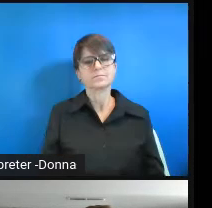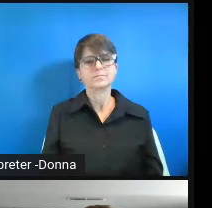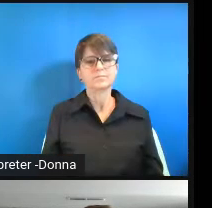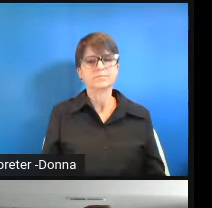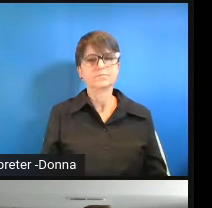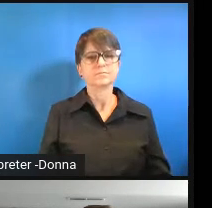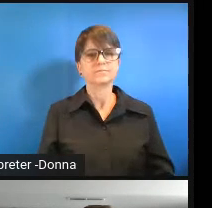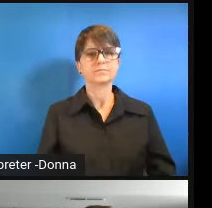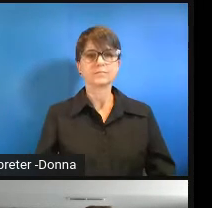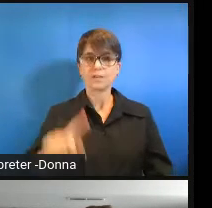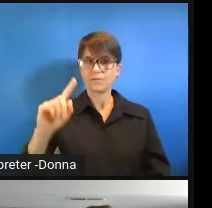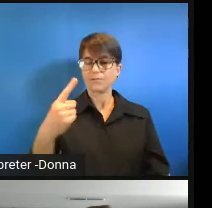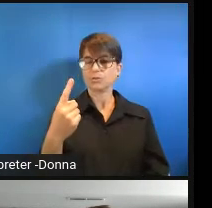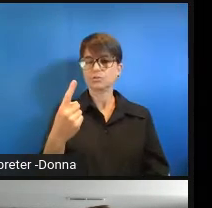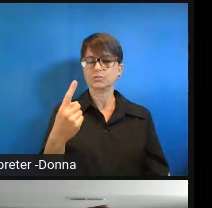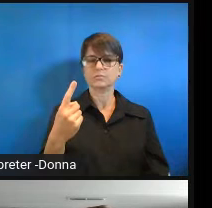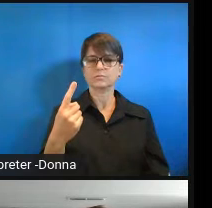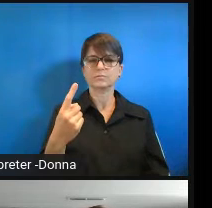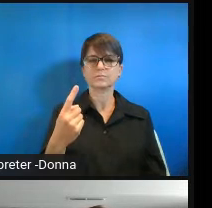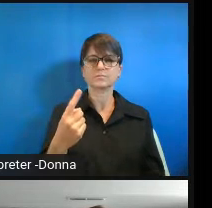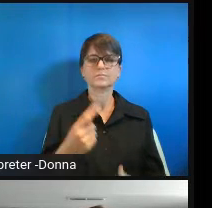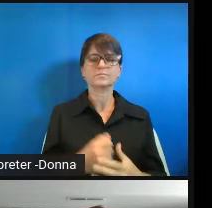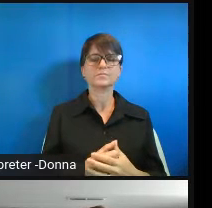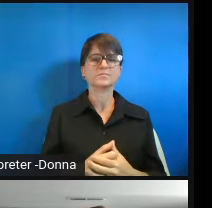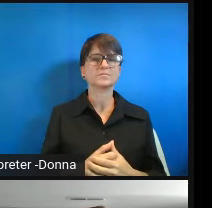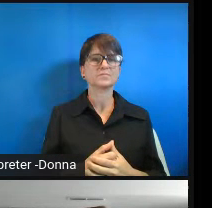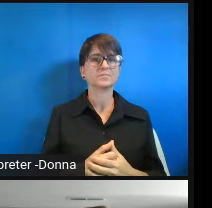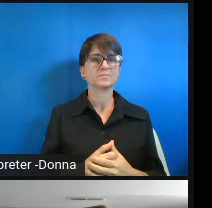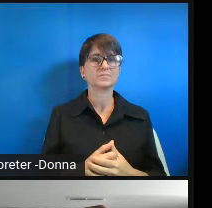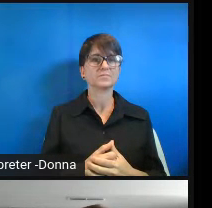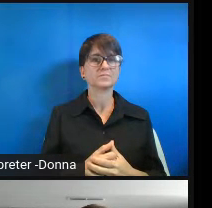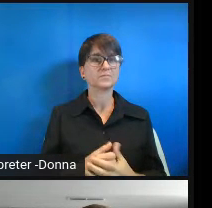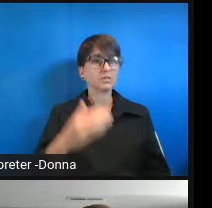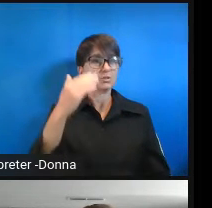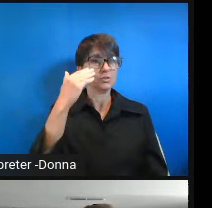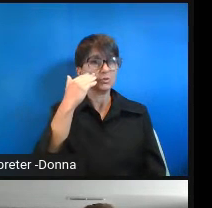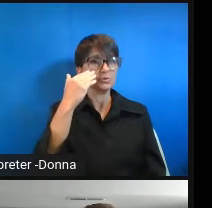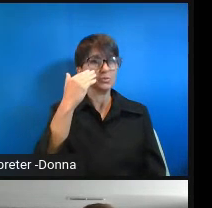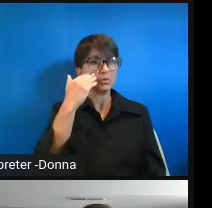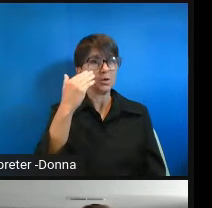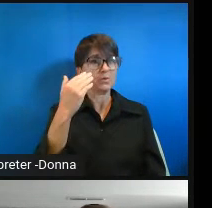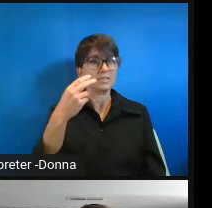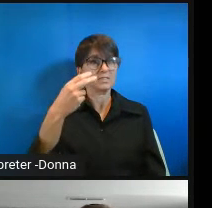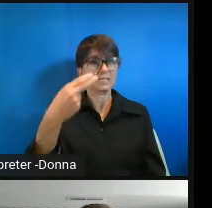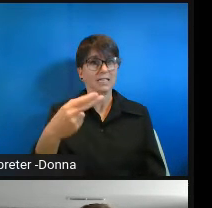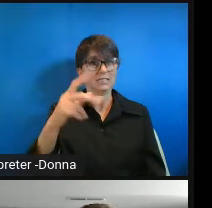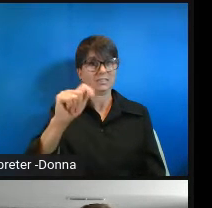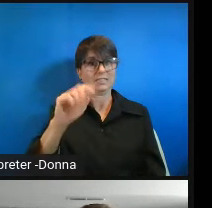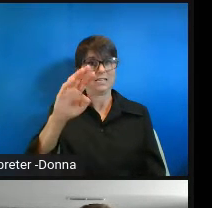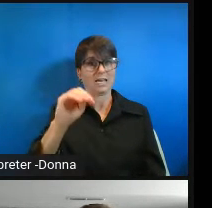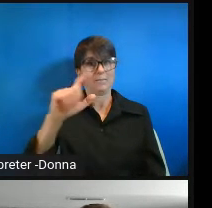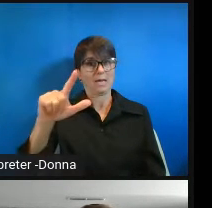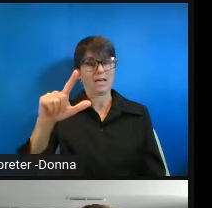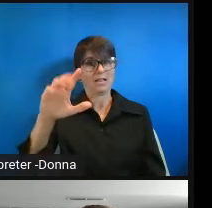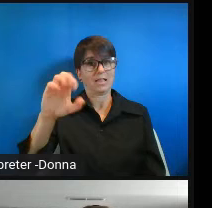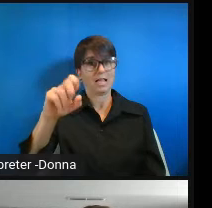First, did you know that there is already a dialog HTML element? Wild, right?